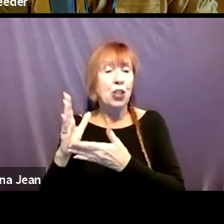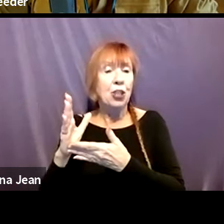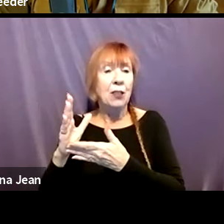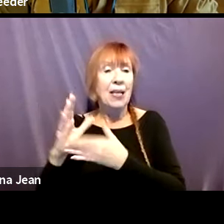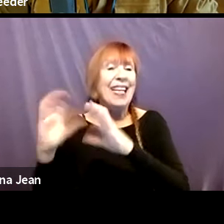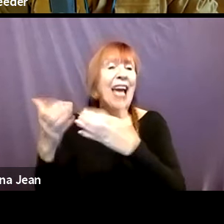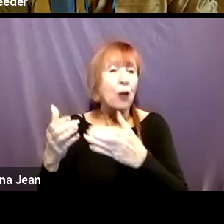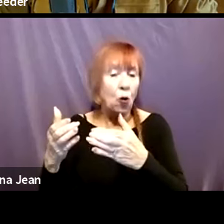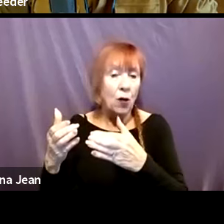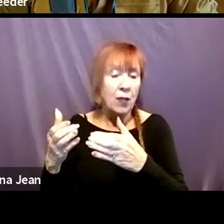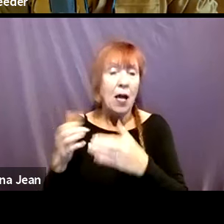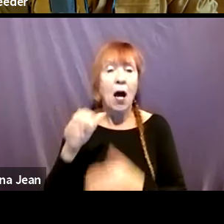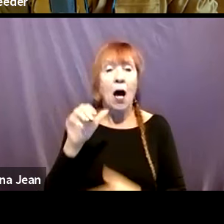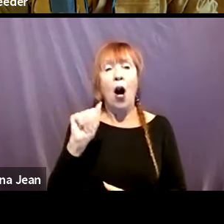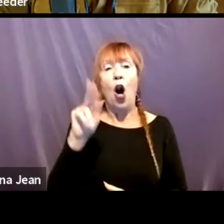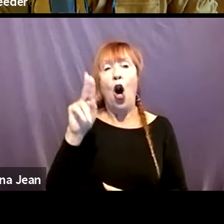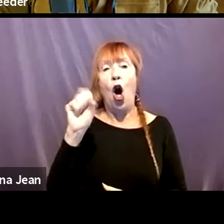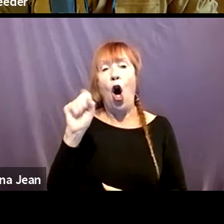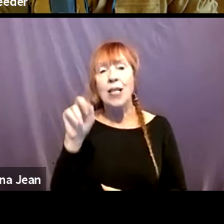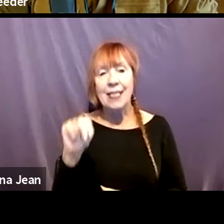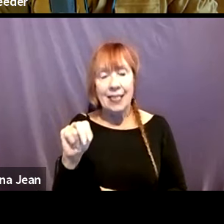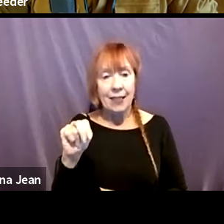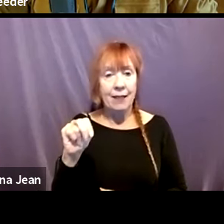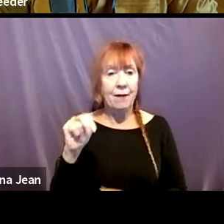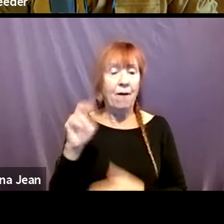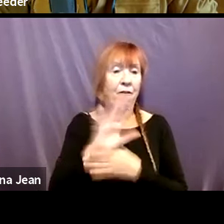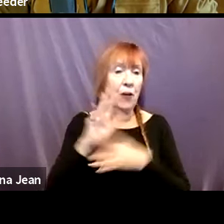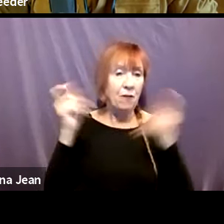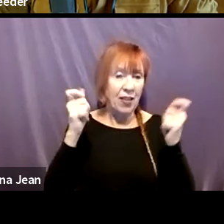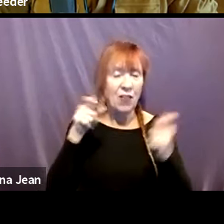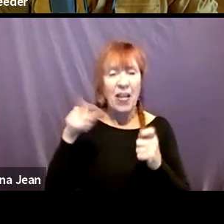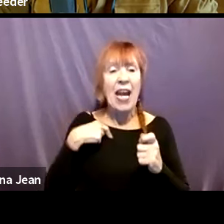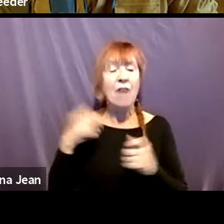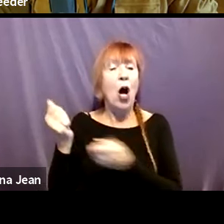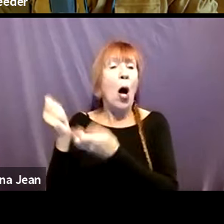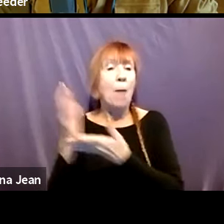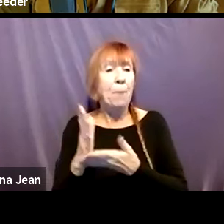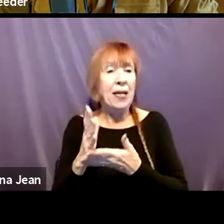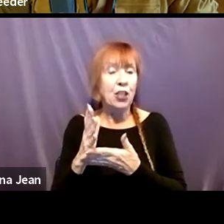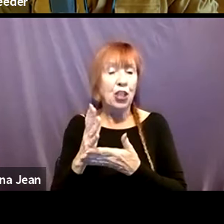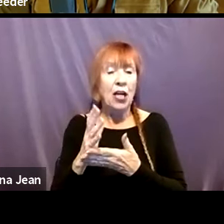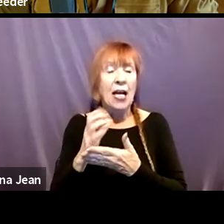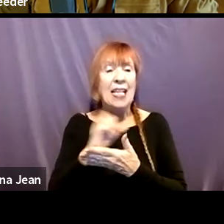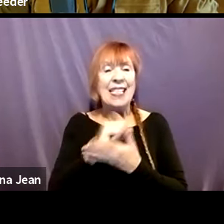Austin Film Festival, they have a pitch series where you can literally pitch your idea.